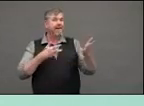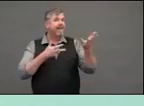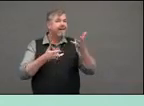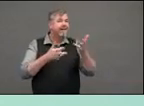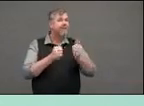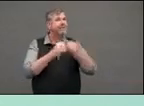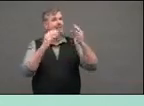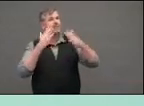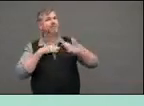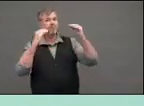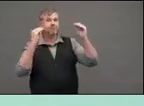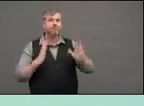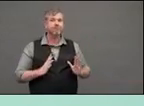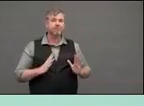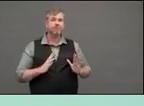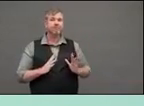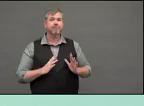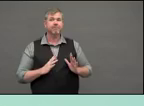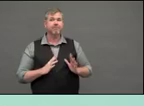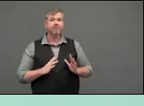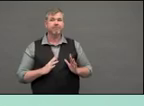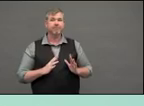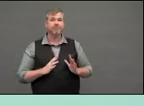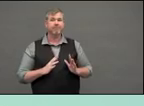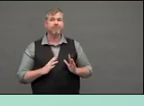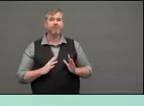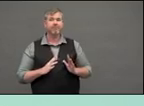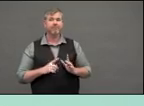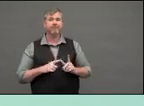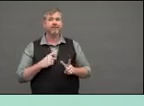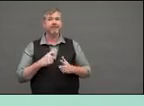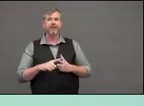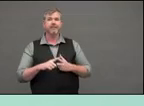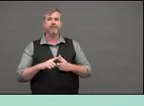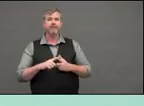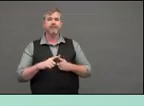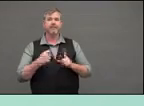difficult for them as well um and kind of getting students to kind